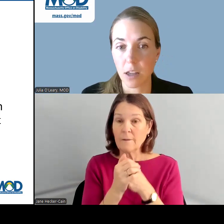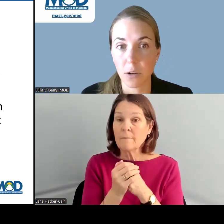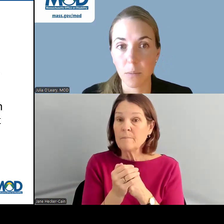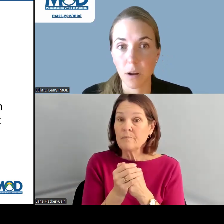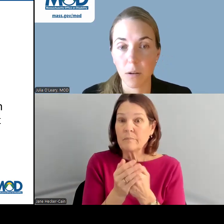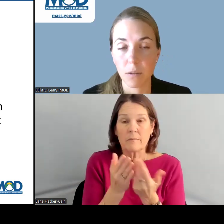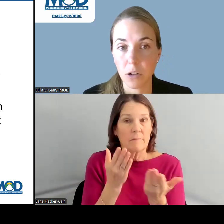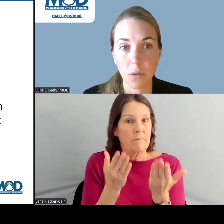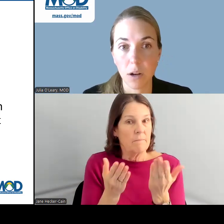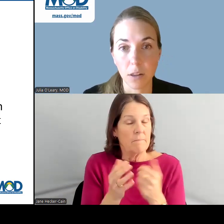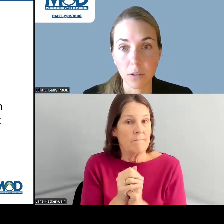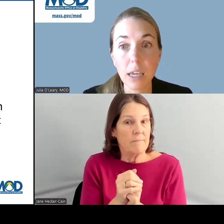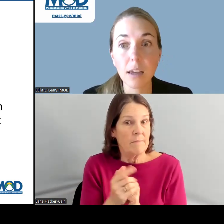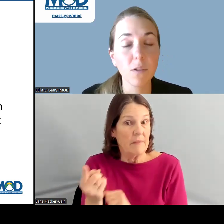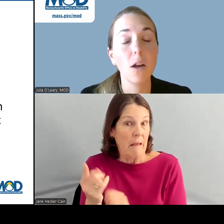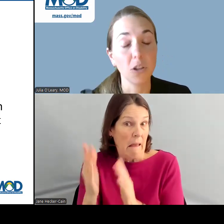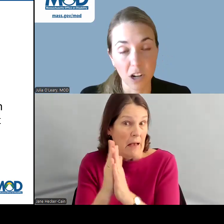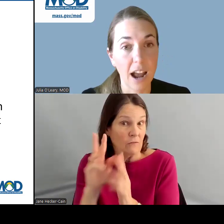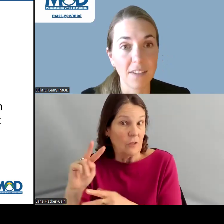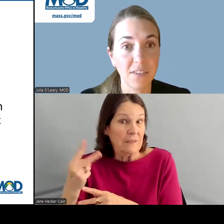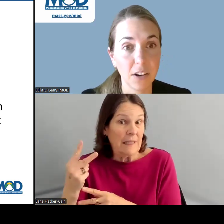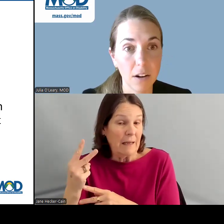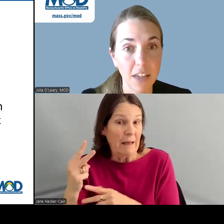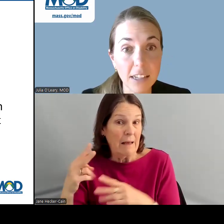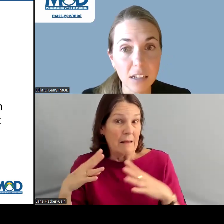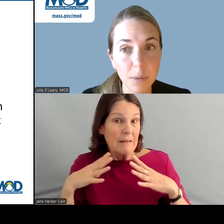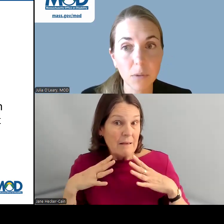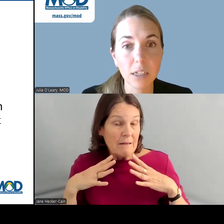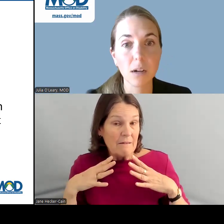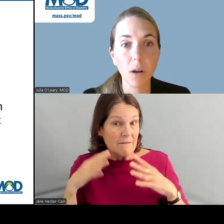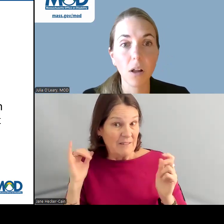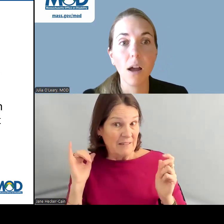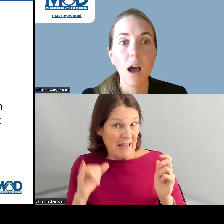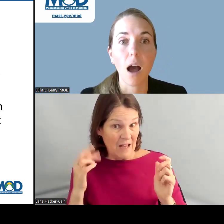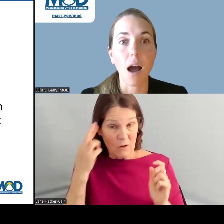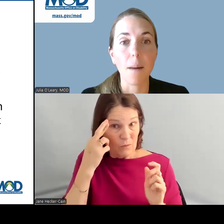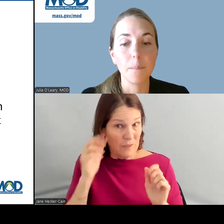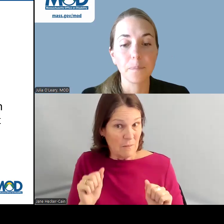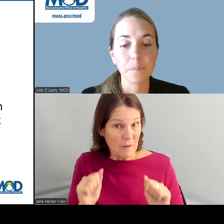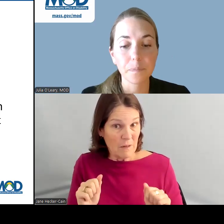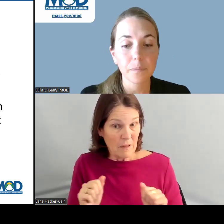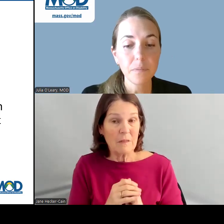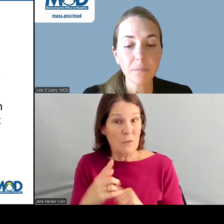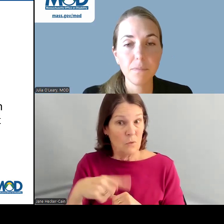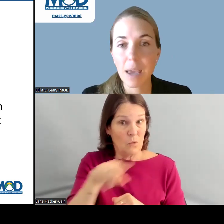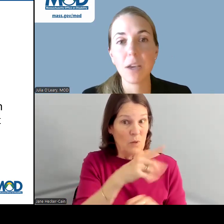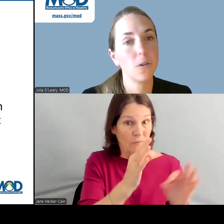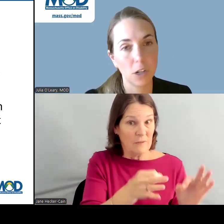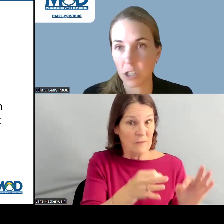Maybe that means they need to request another, you know, another leave. You're going to need to figure out if that's going to be reasonable.